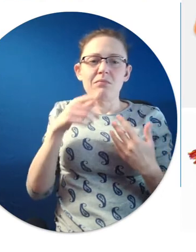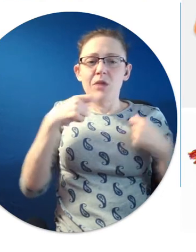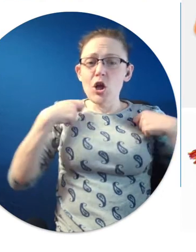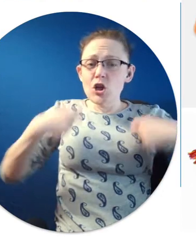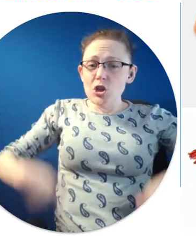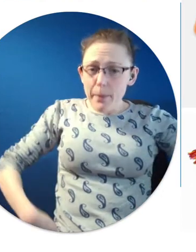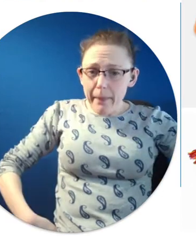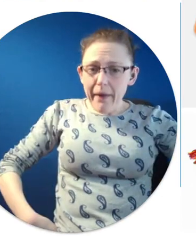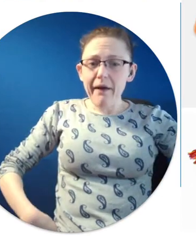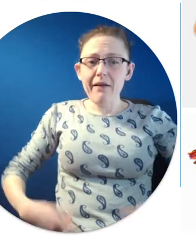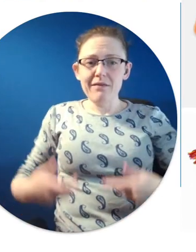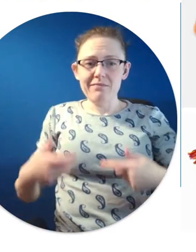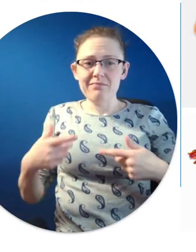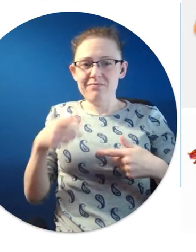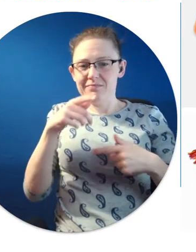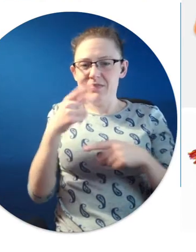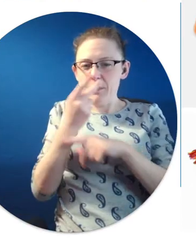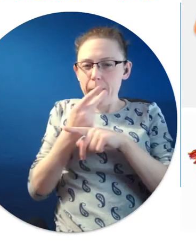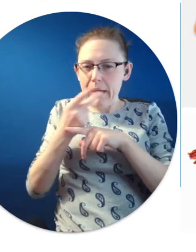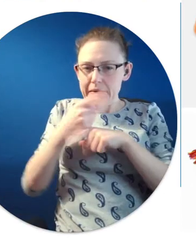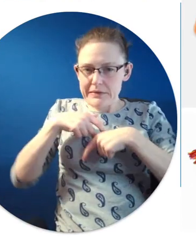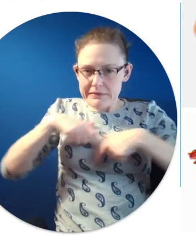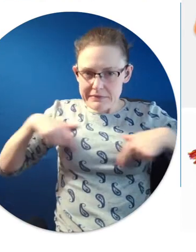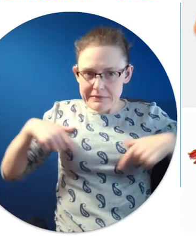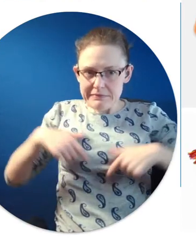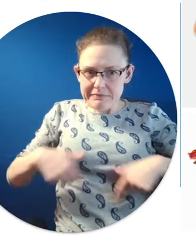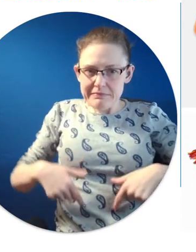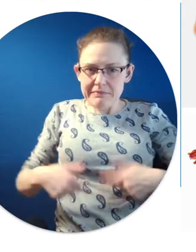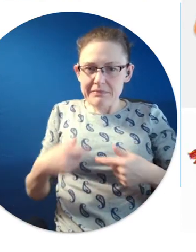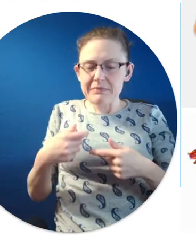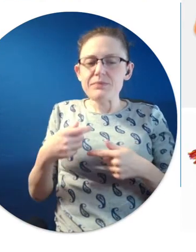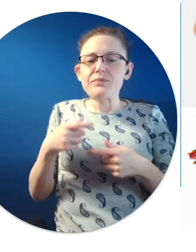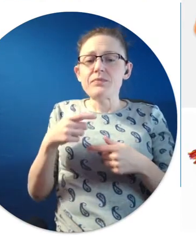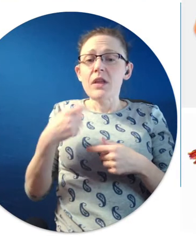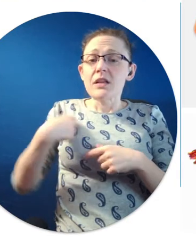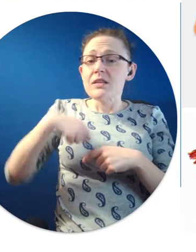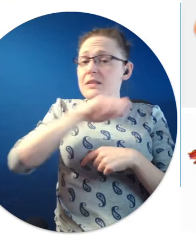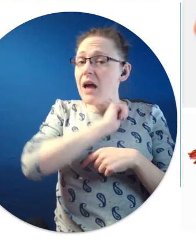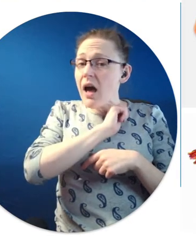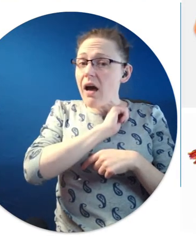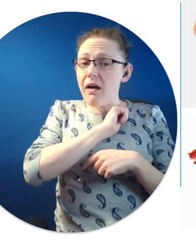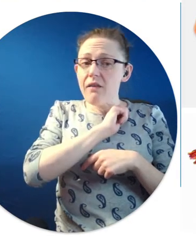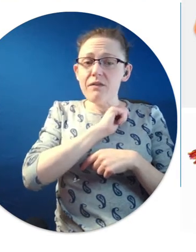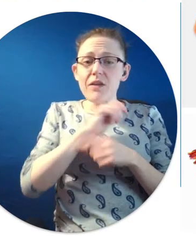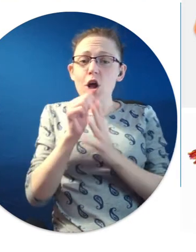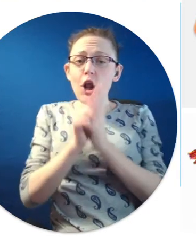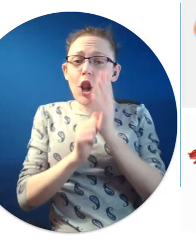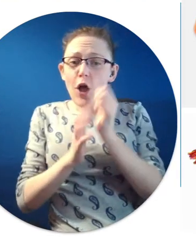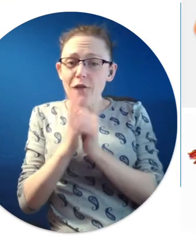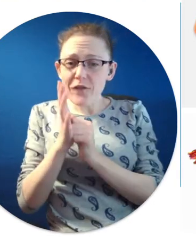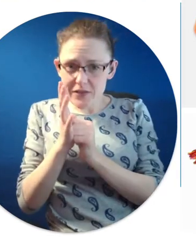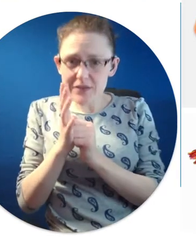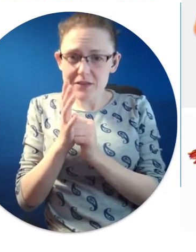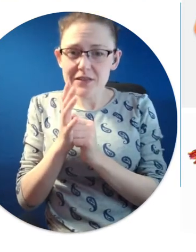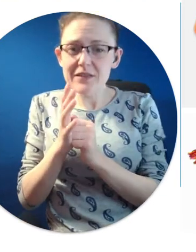Jumper, this has a pattern. Scarf and gloves.